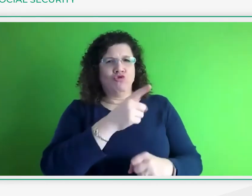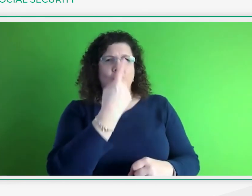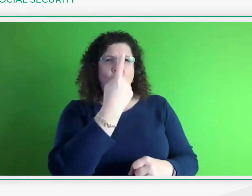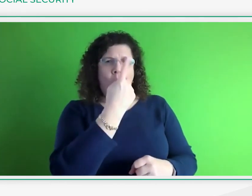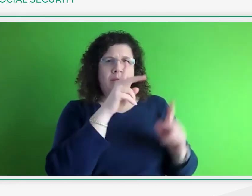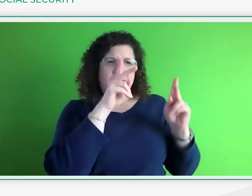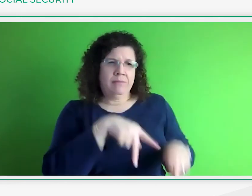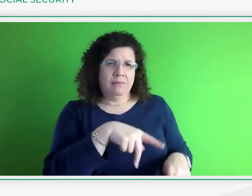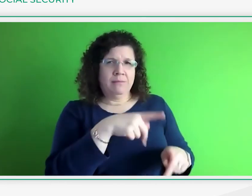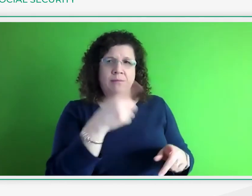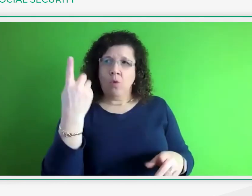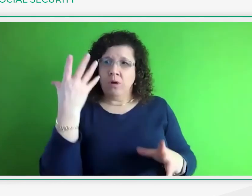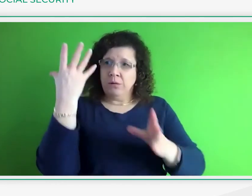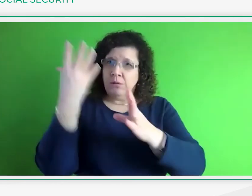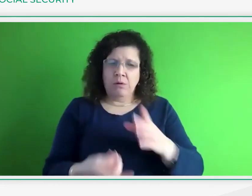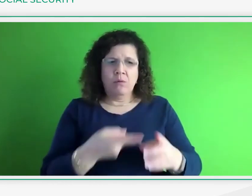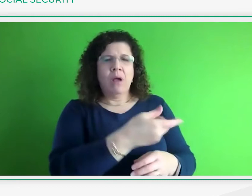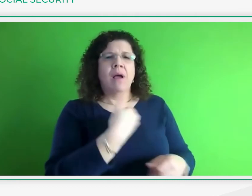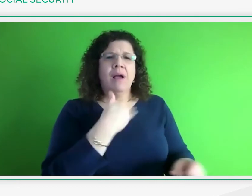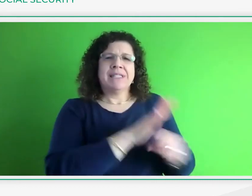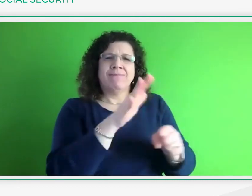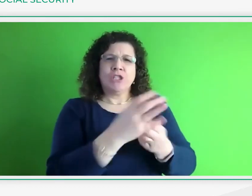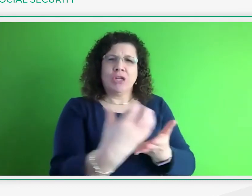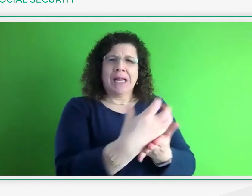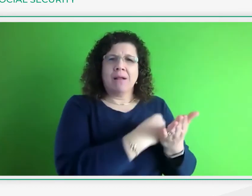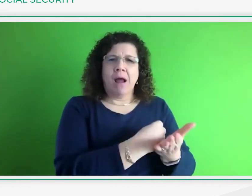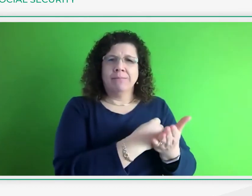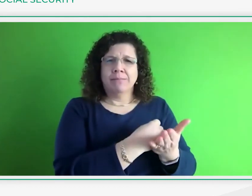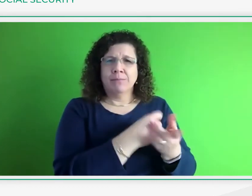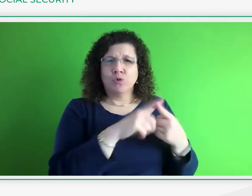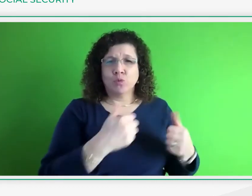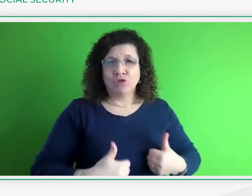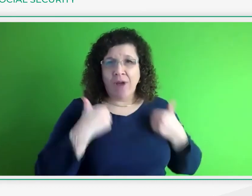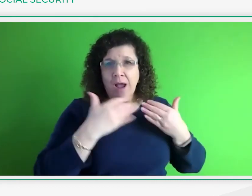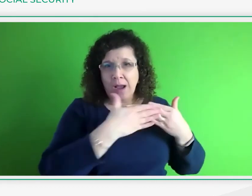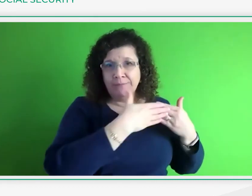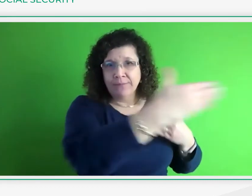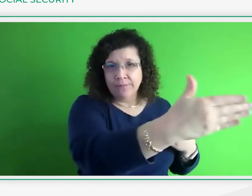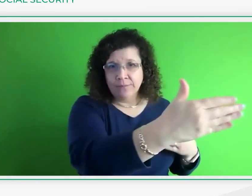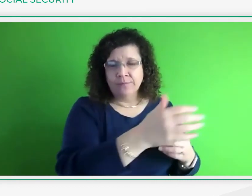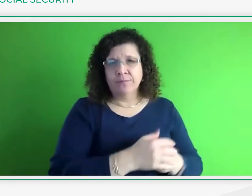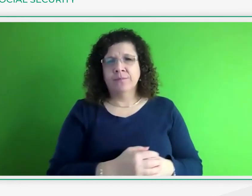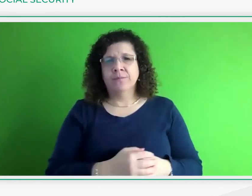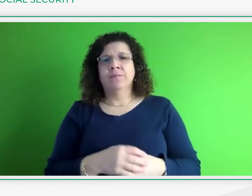You want to make sure that, you know, one person if they pass away, then the other has enough income to be able to survive.